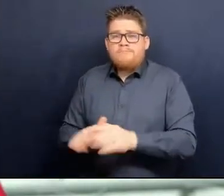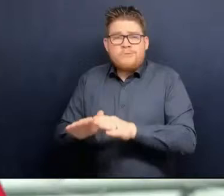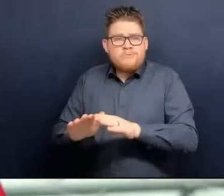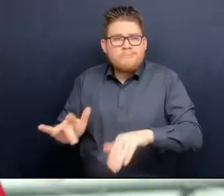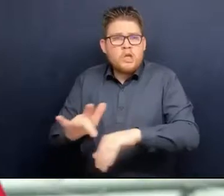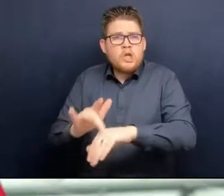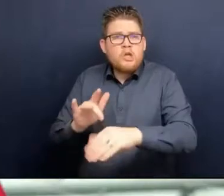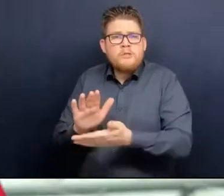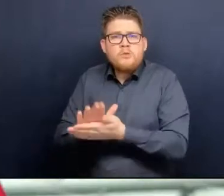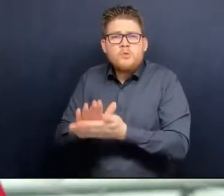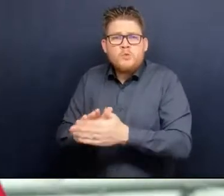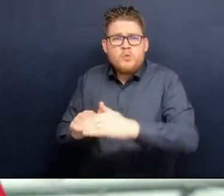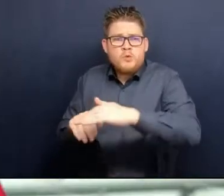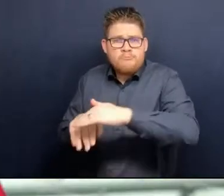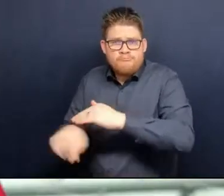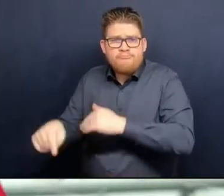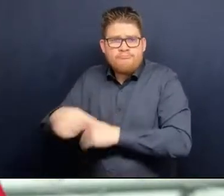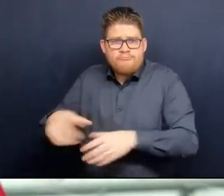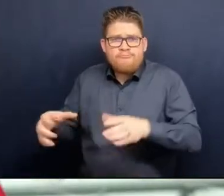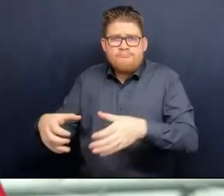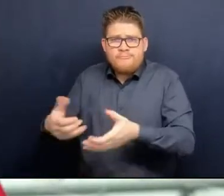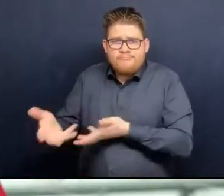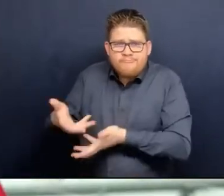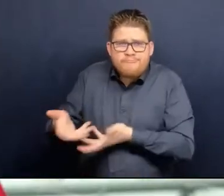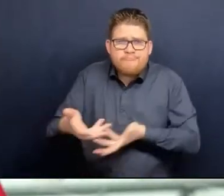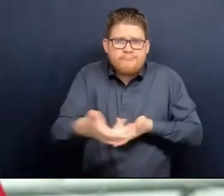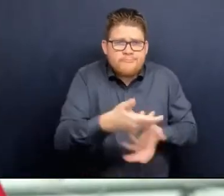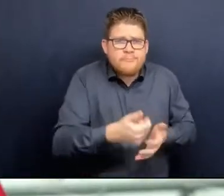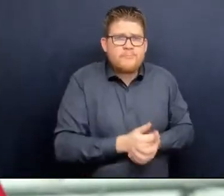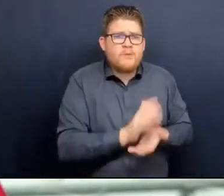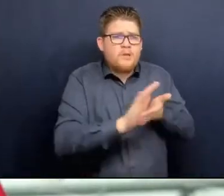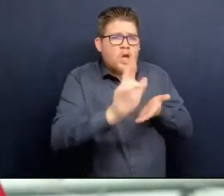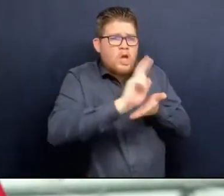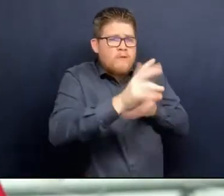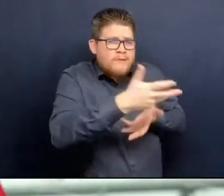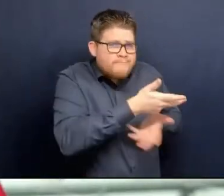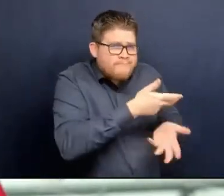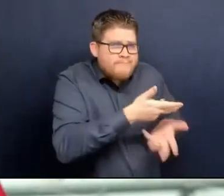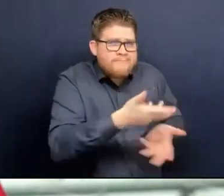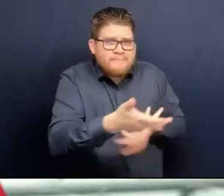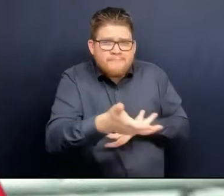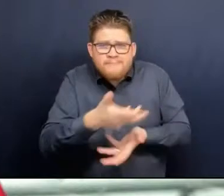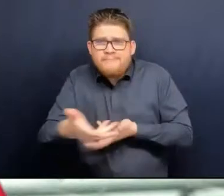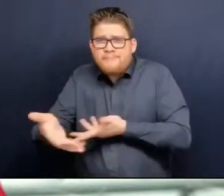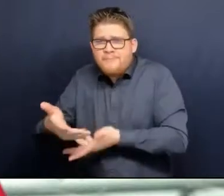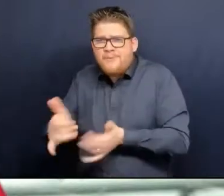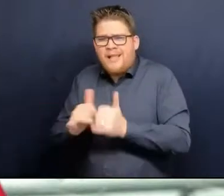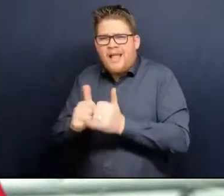secondary to see what what can we do? To relieve that pressure